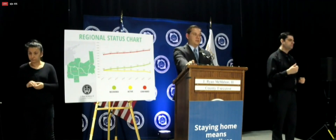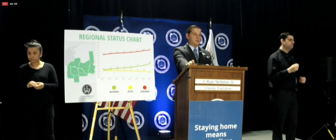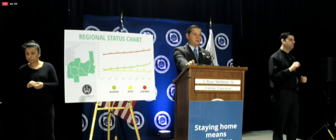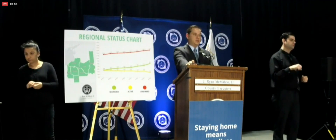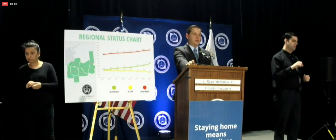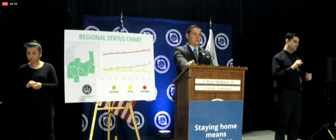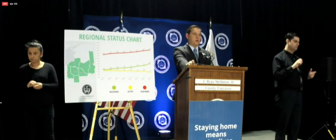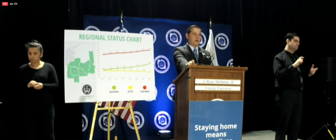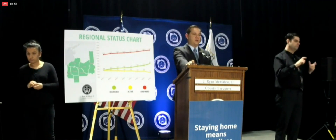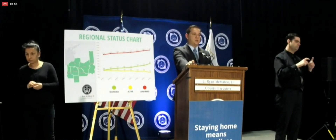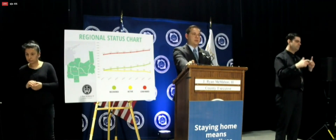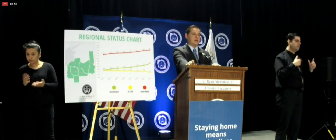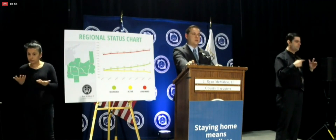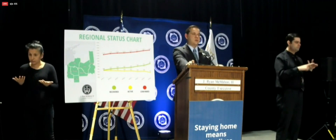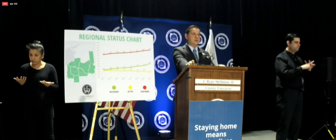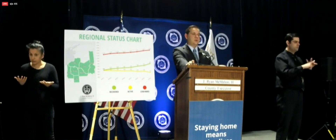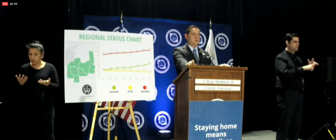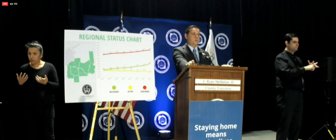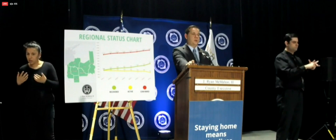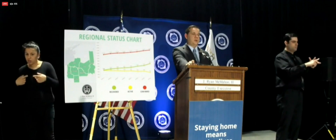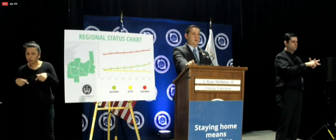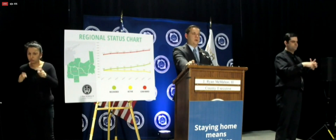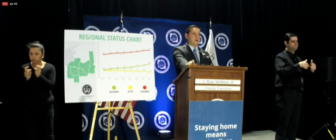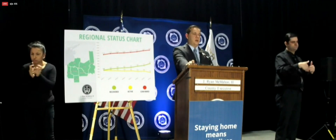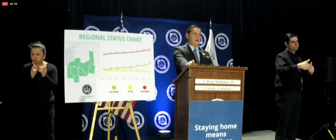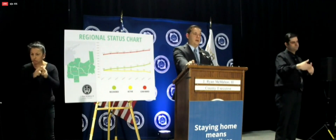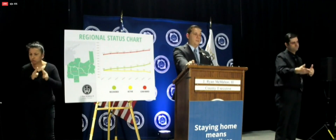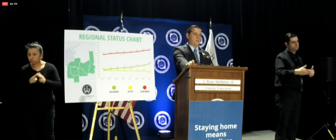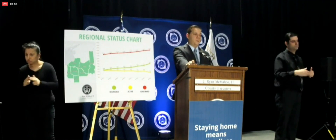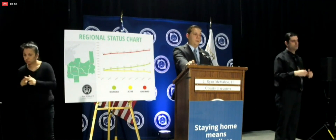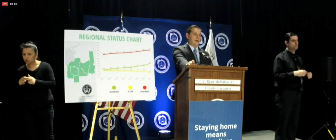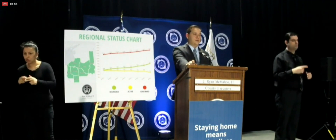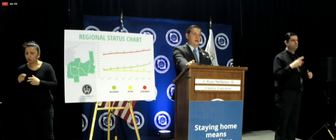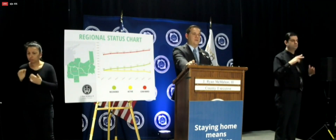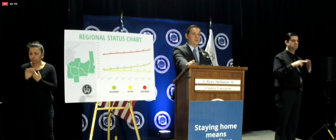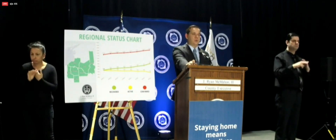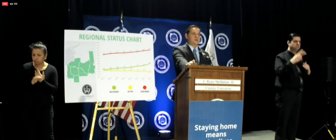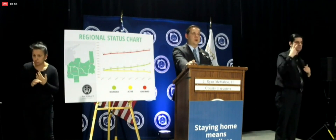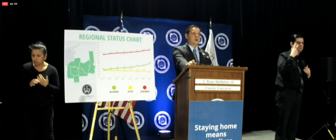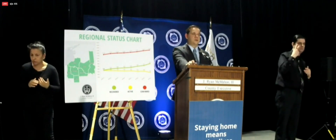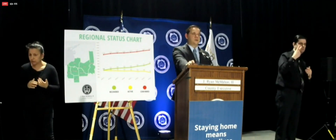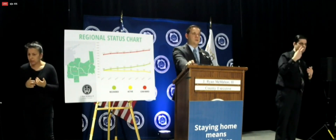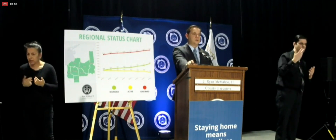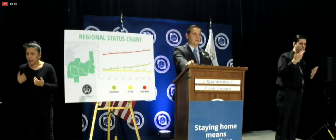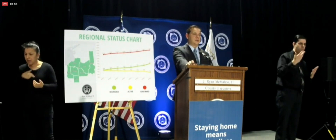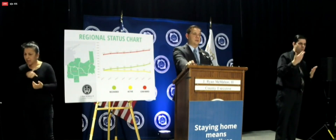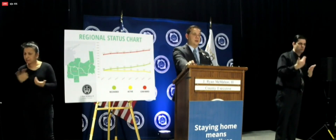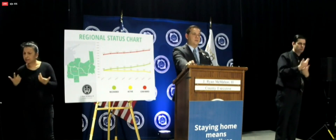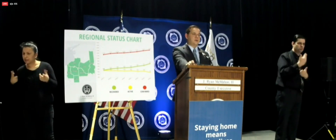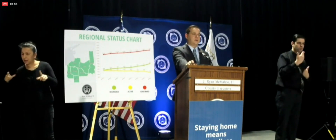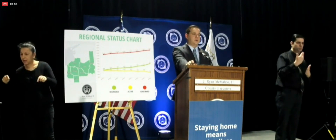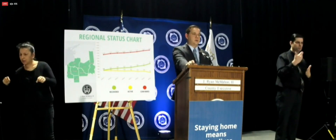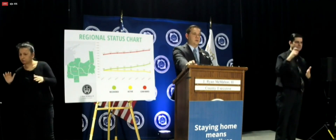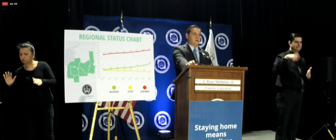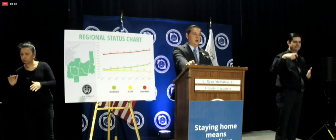THROUGHOUT THIS PROCESS THAT COME UP AND, A LOT OF OUR CONVERSATIONS, YOU'RE TRYING TO FORECAST WHAT THAT NEW NEED WILL BE.